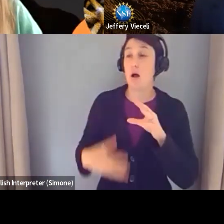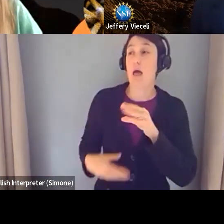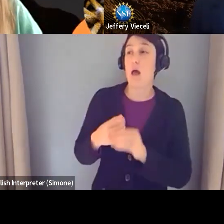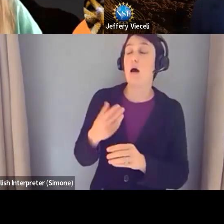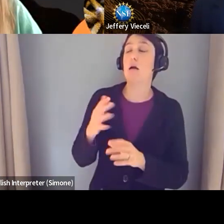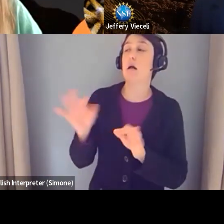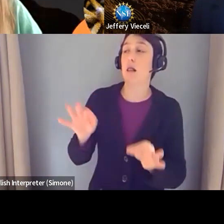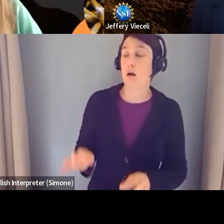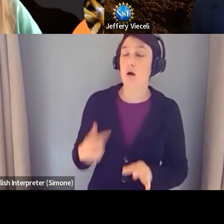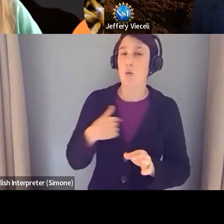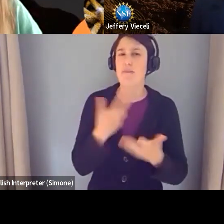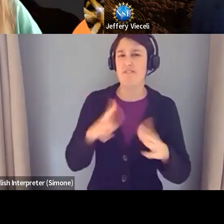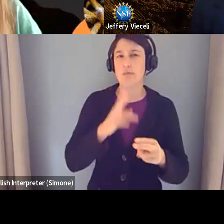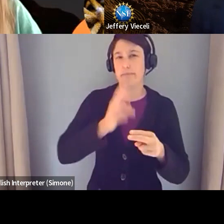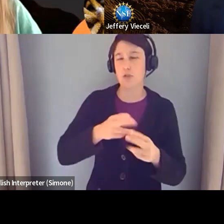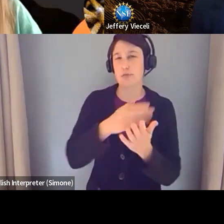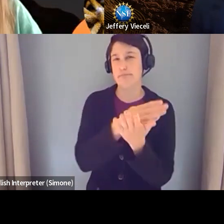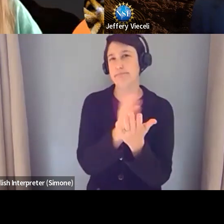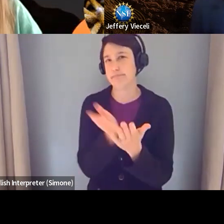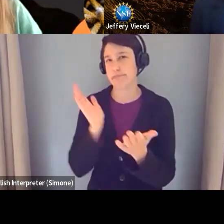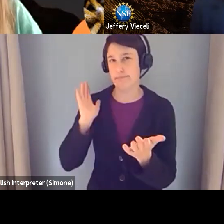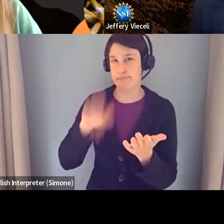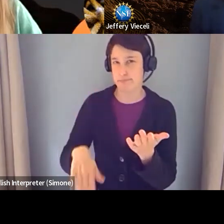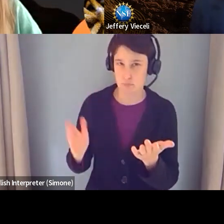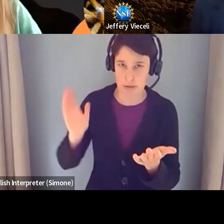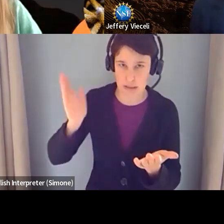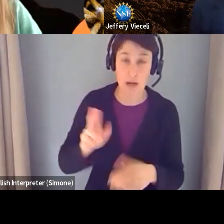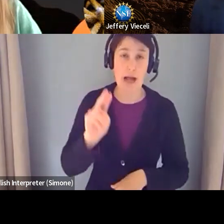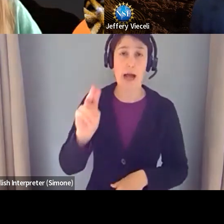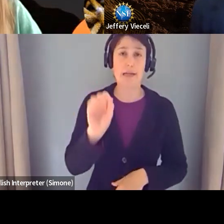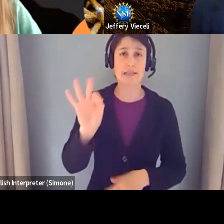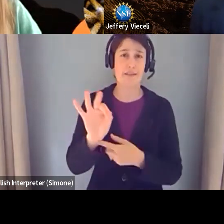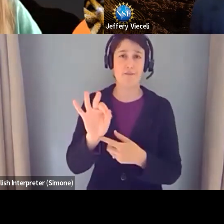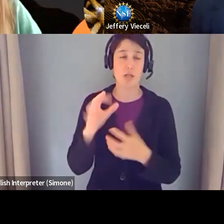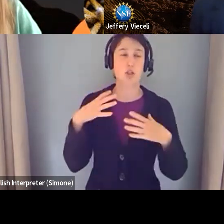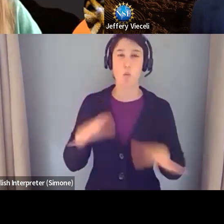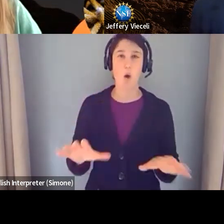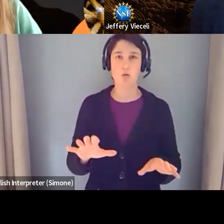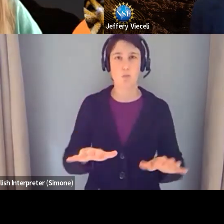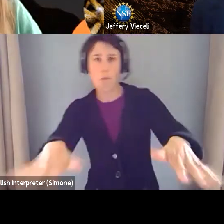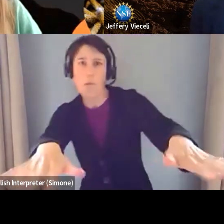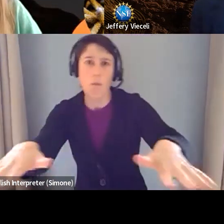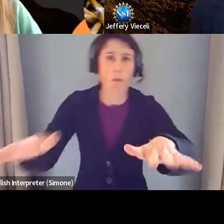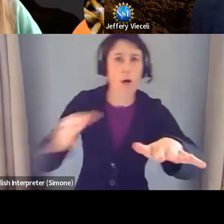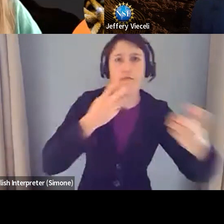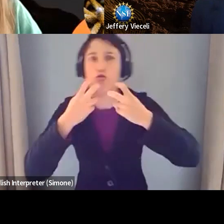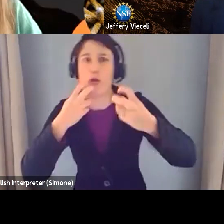and we've mentioned it a couple different times in the presentation. NSF doesn't really want to play referee between the PI and the SRO, SPO.